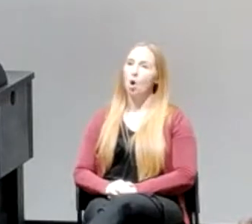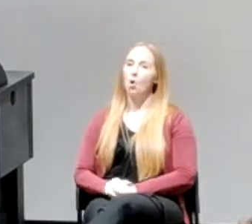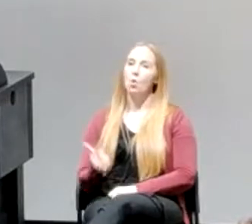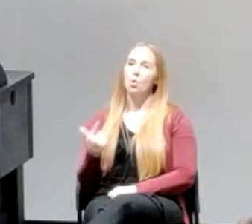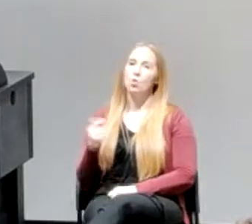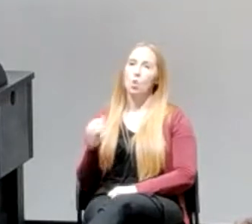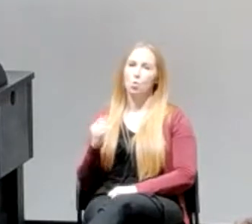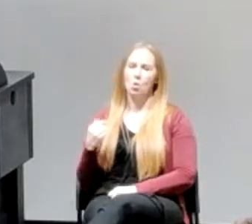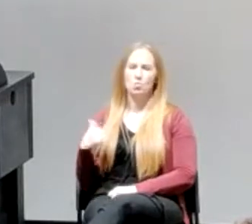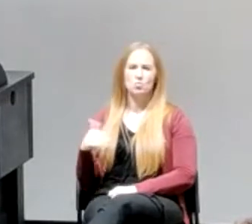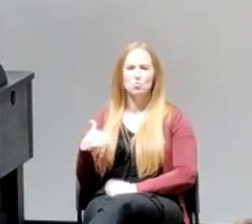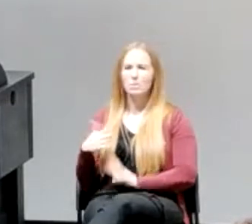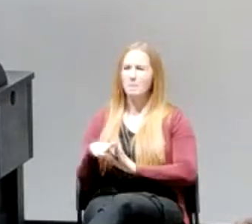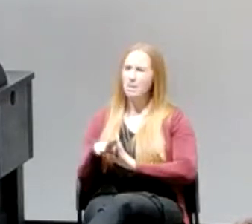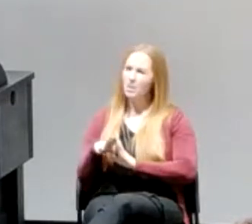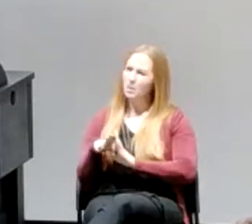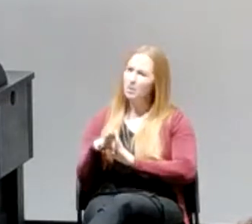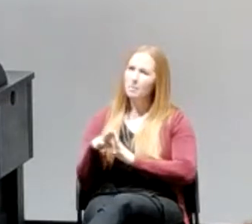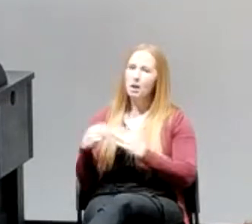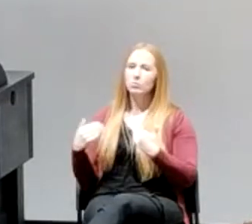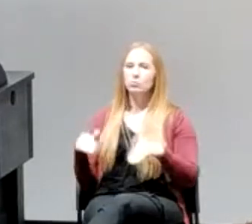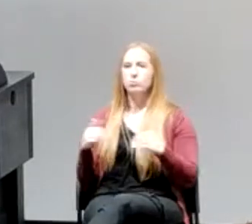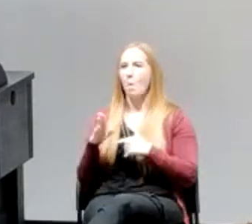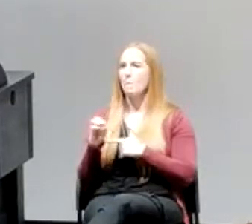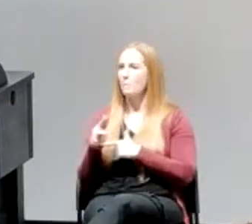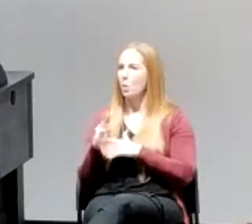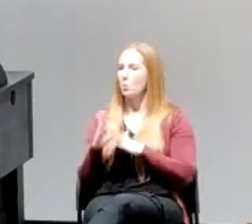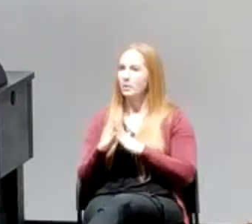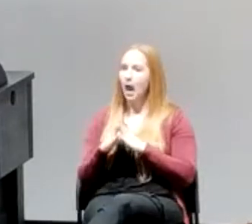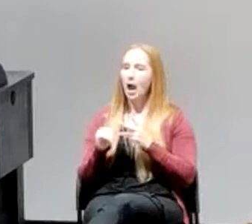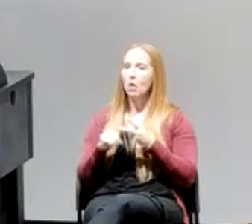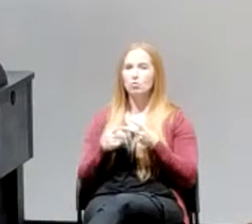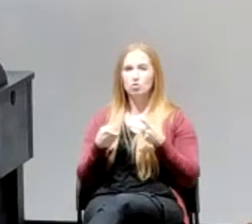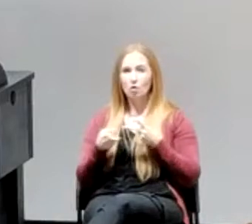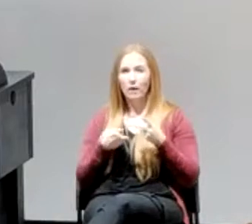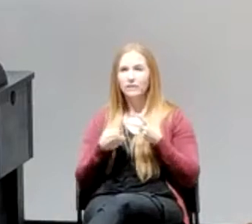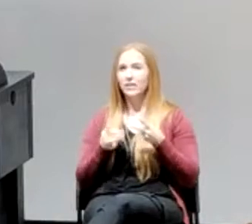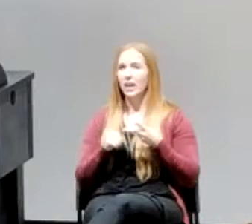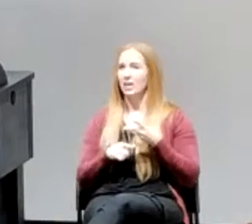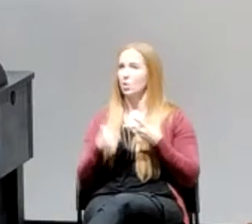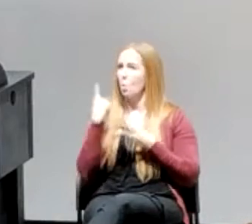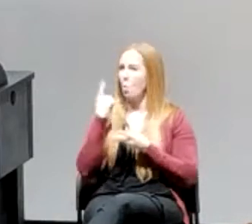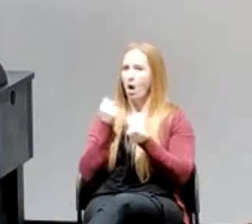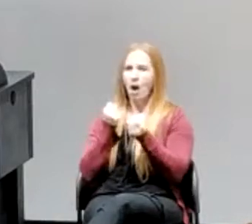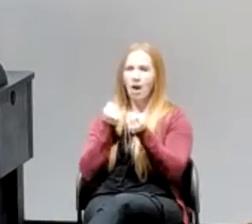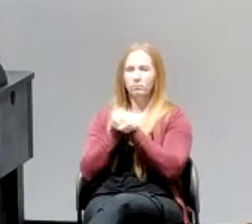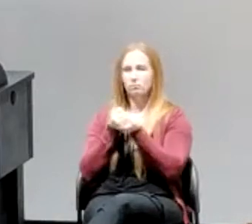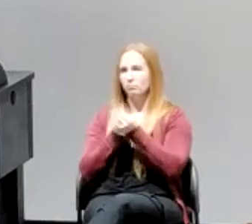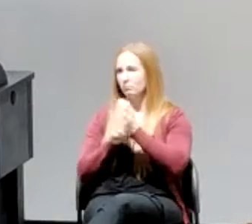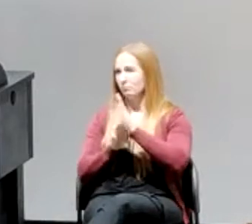I'm really honored and totally embarrassed to set the example of why it would be a good idea. Yep, that's just the way it goes. Go go years boomtown.